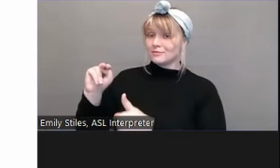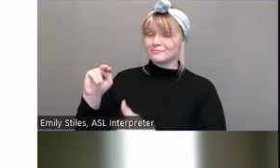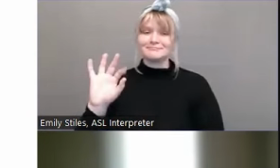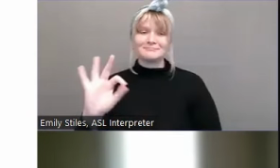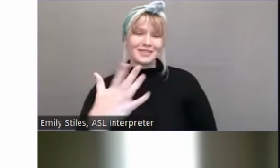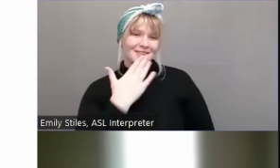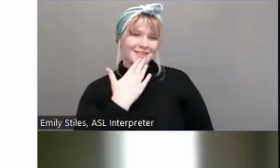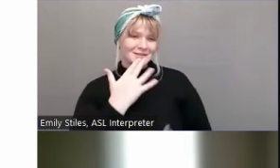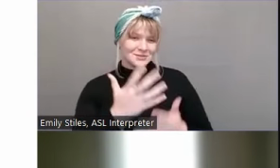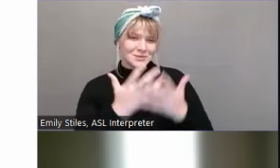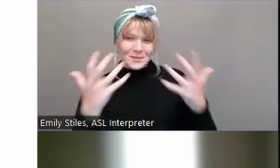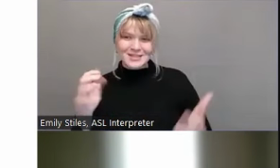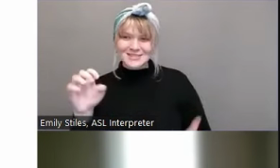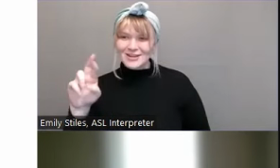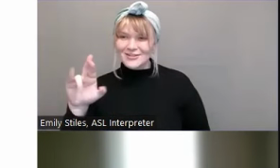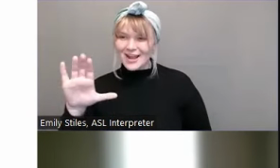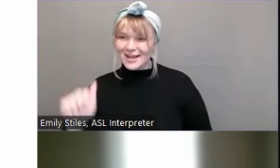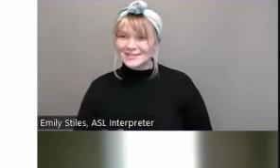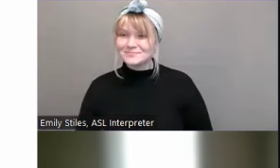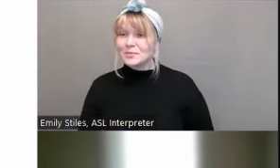My name is John Zick.